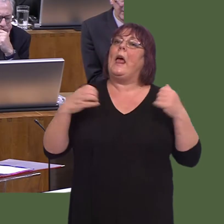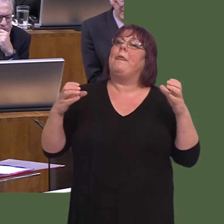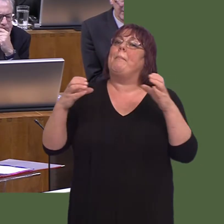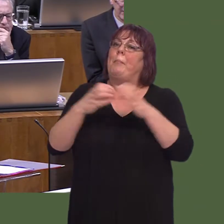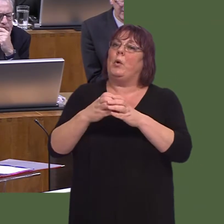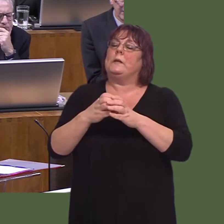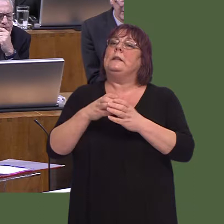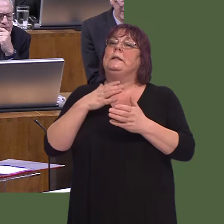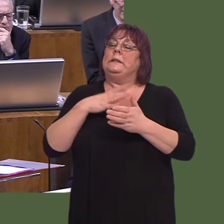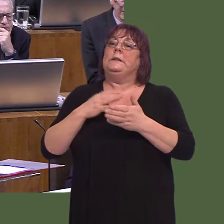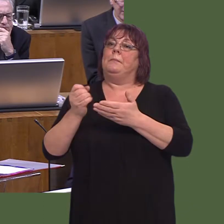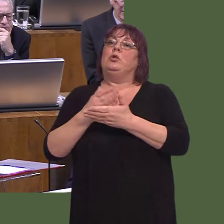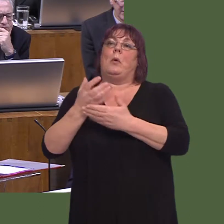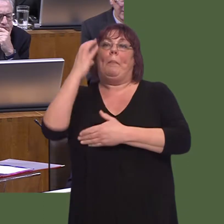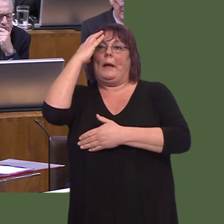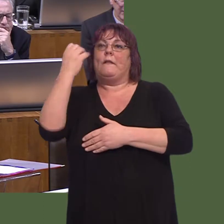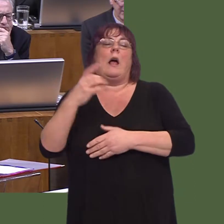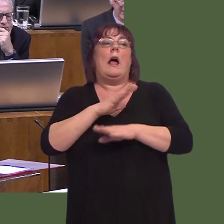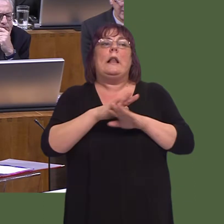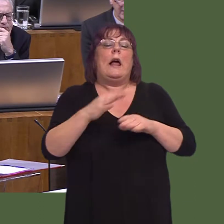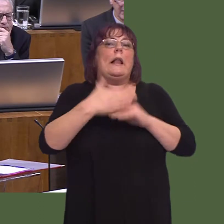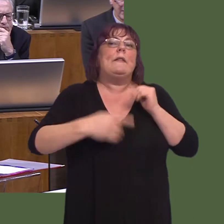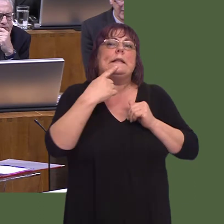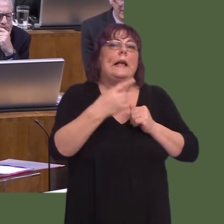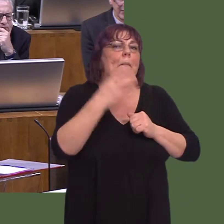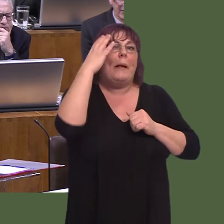It's not right to say that I said beds weren't important: I said they were only part of the picture.